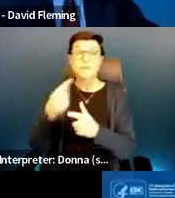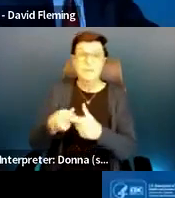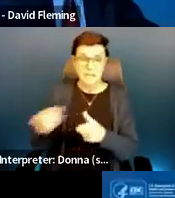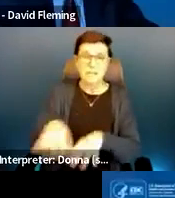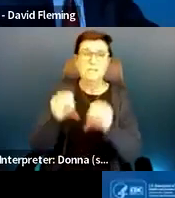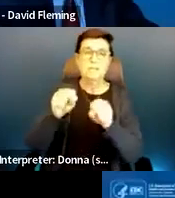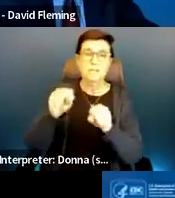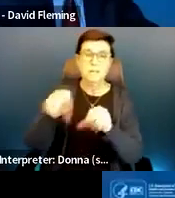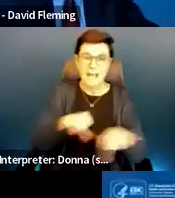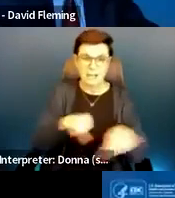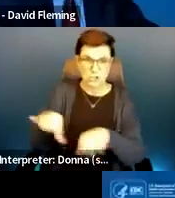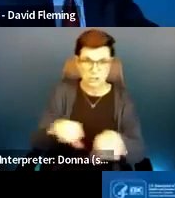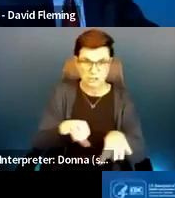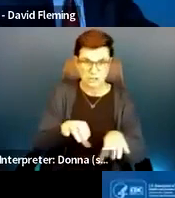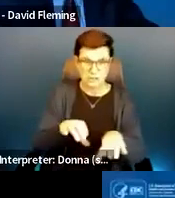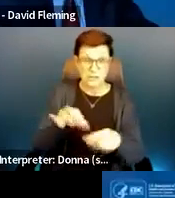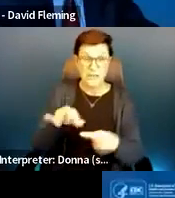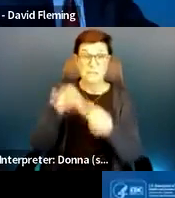especially if we're dealing with an emergency.